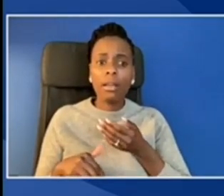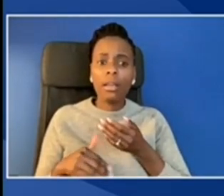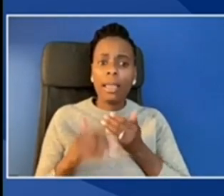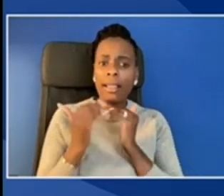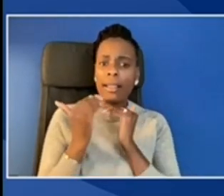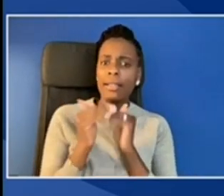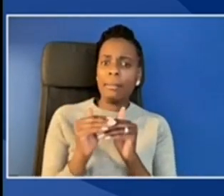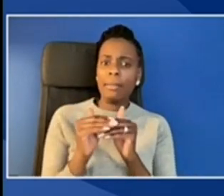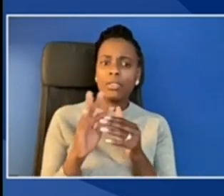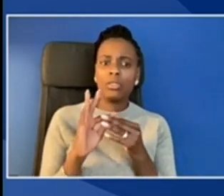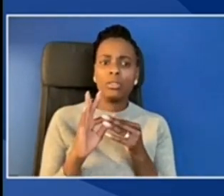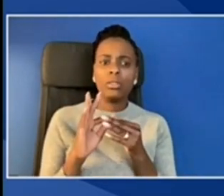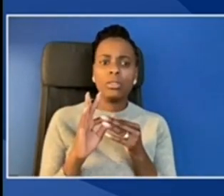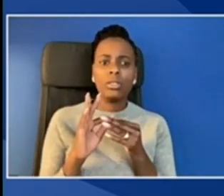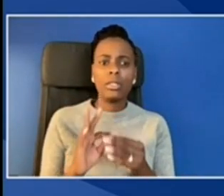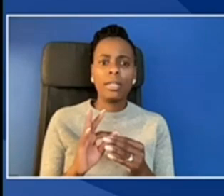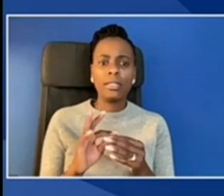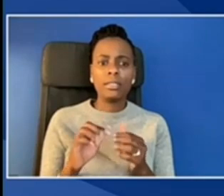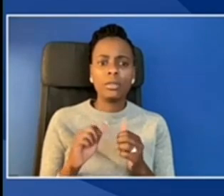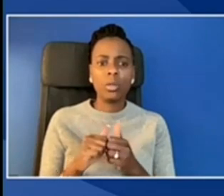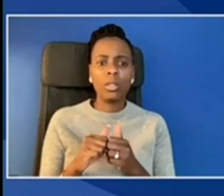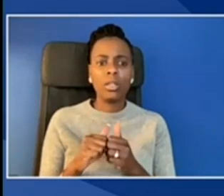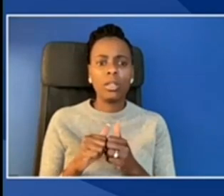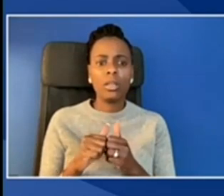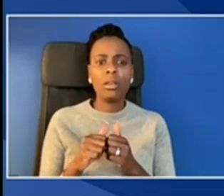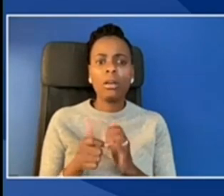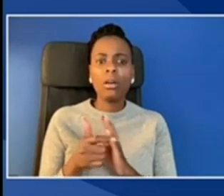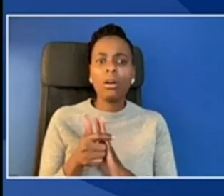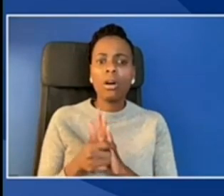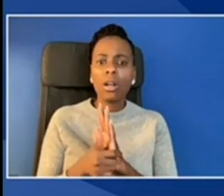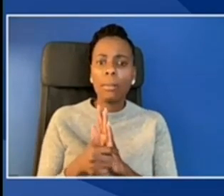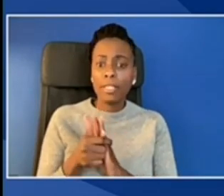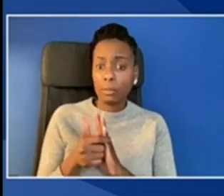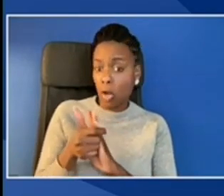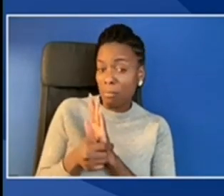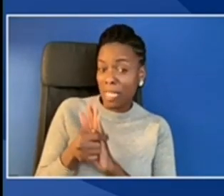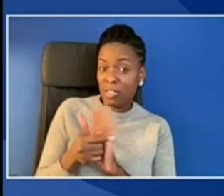But we know that automation in and of itself takes resources and takes people